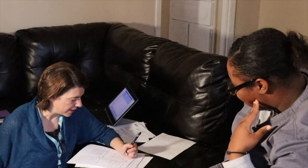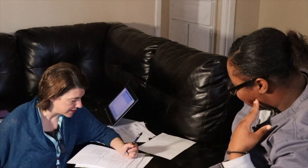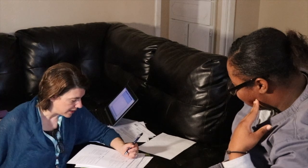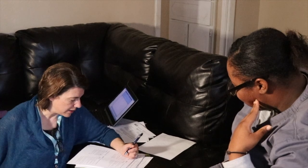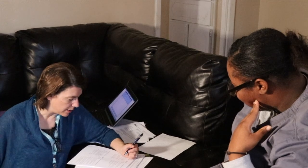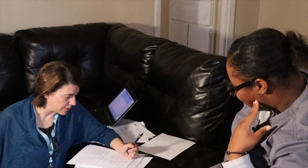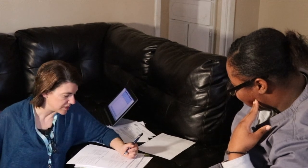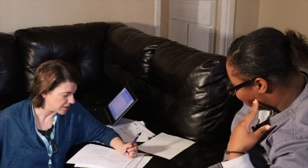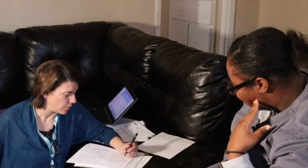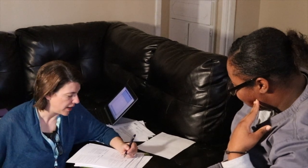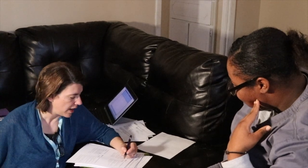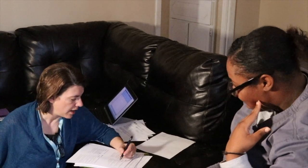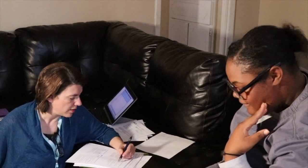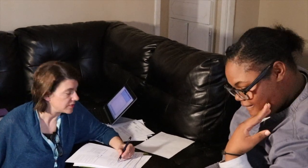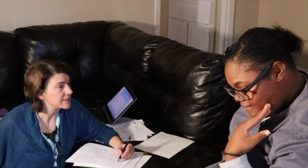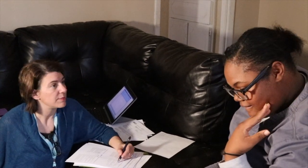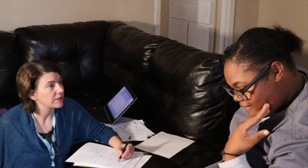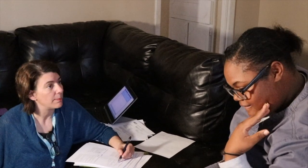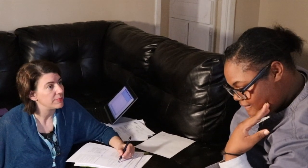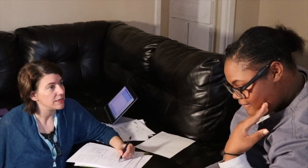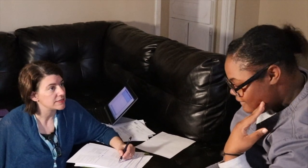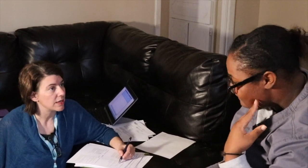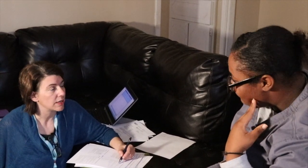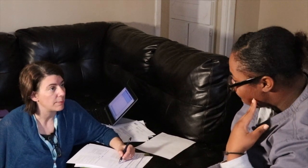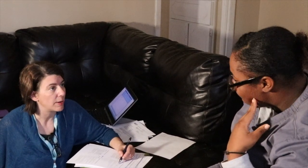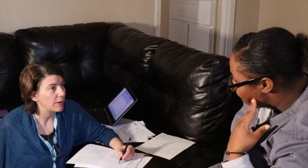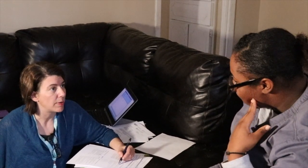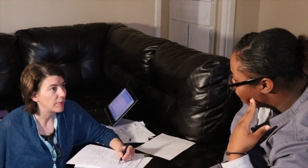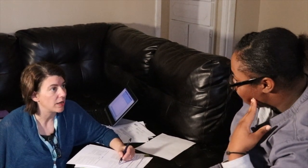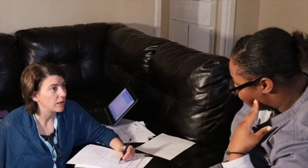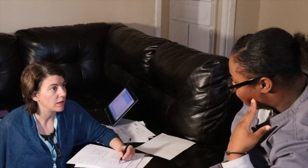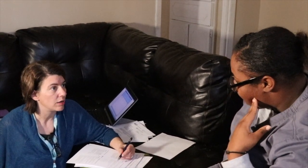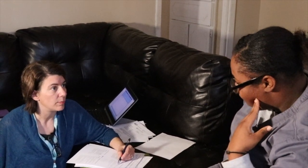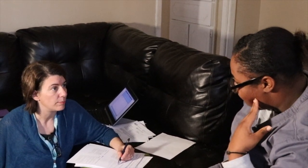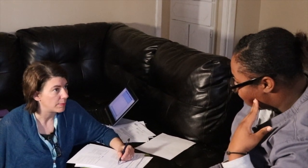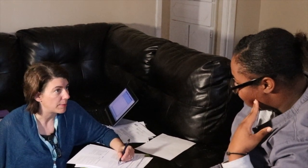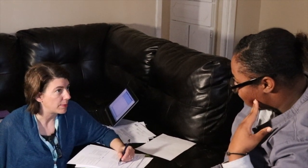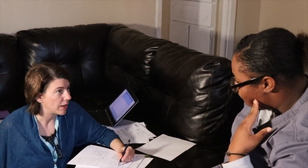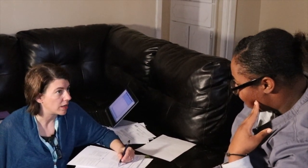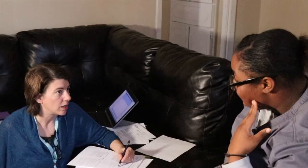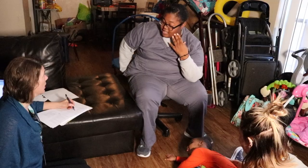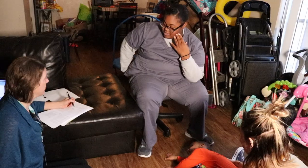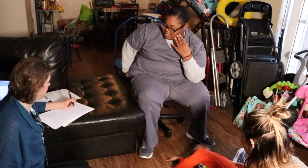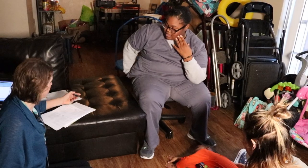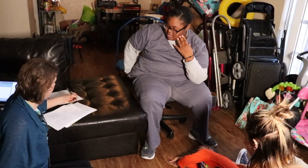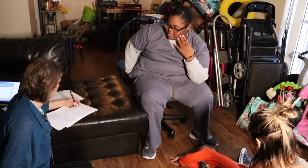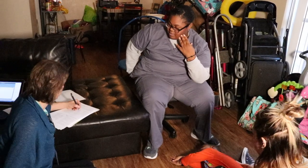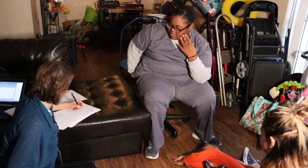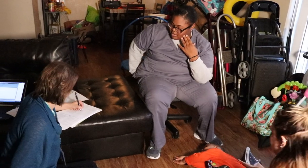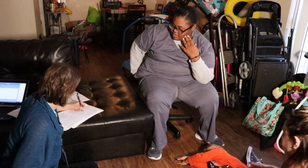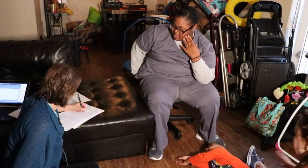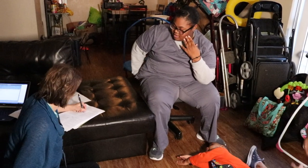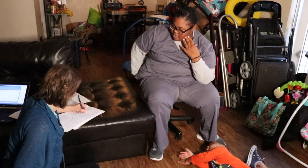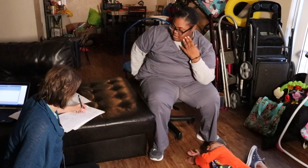Alright, so is he making the b sound, like a ba ba ba ba? Yes. Ma ma ma ma? Yes, b sound we call that.